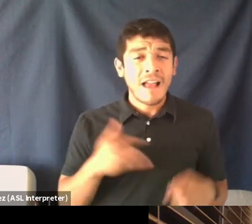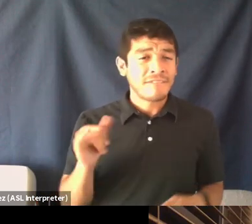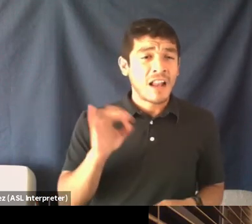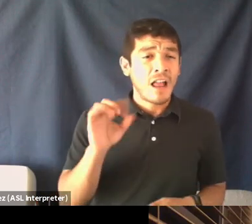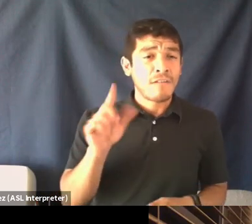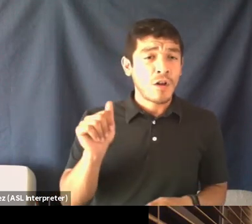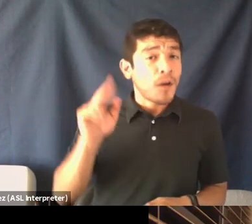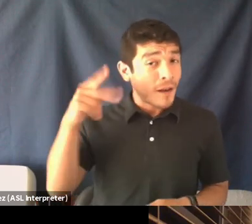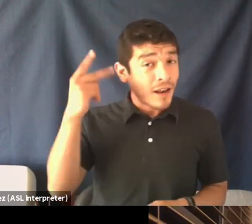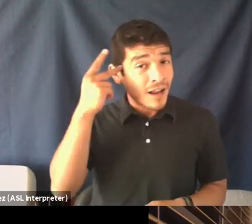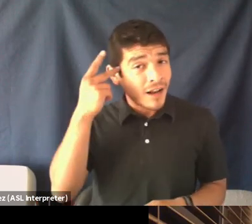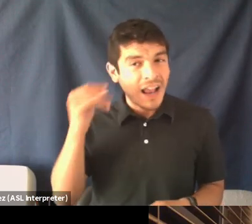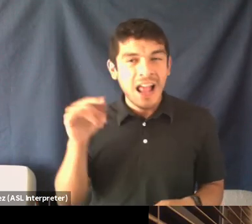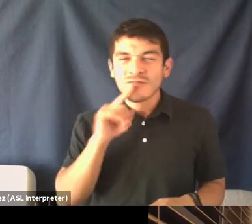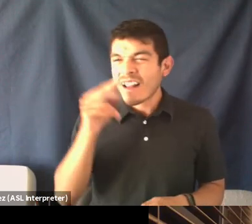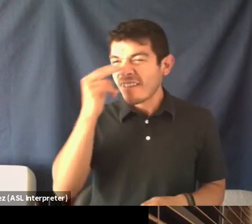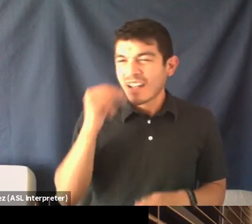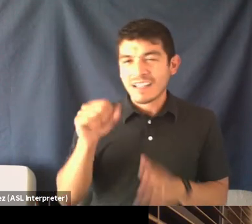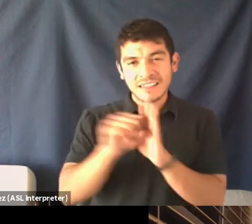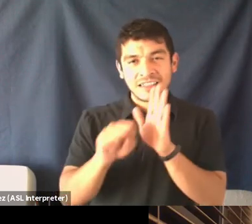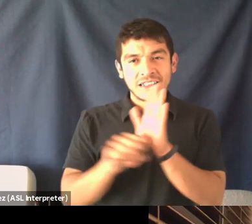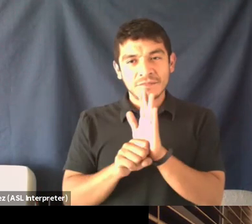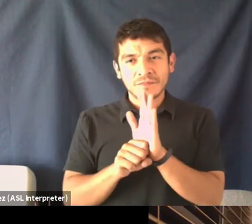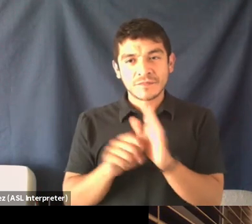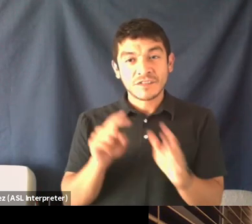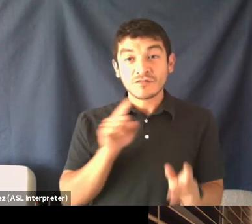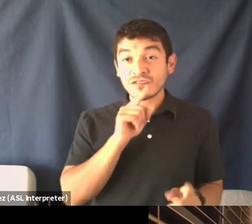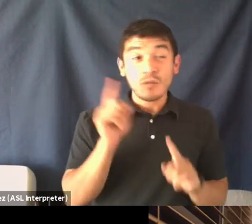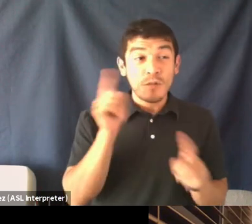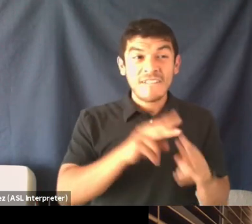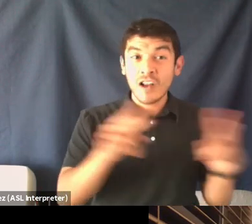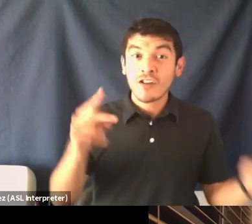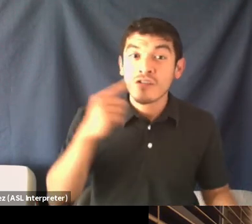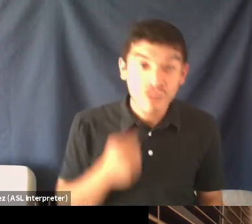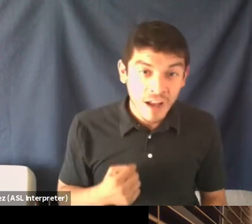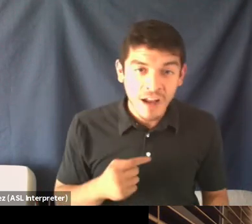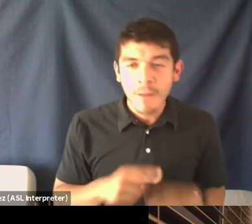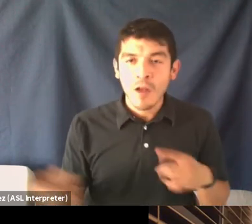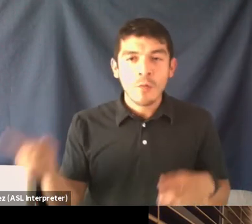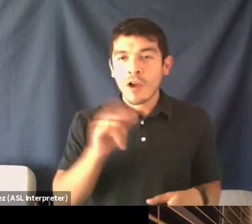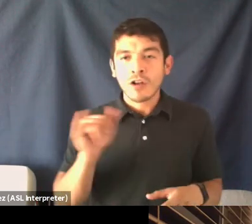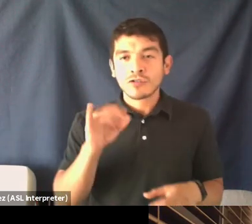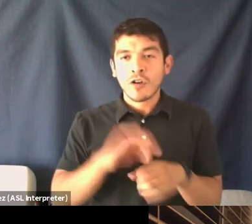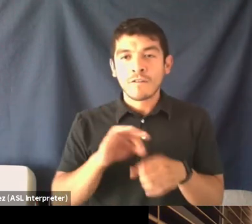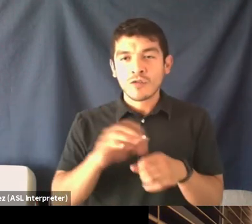and it's just a funny state. It went extremely red but yet we also voted for, to raise minimum wage.